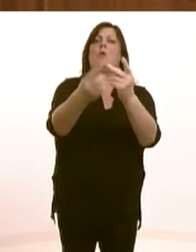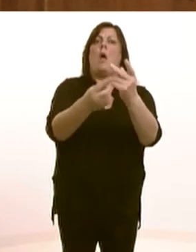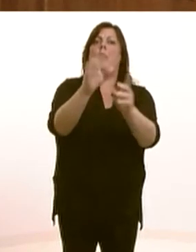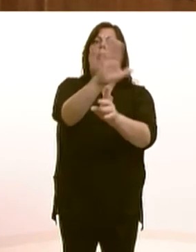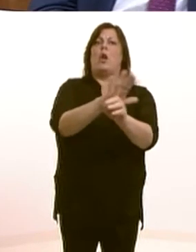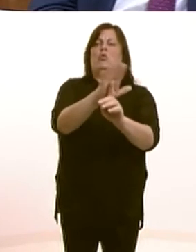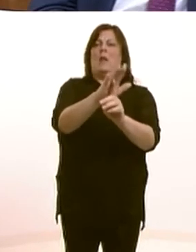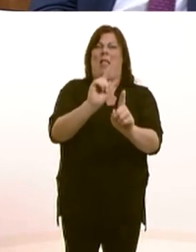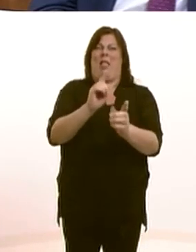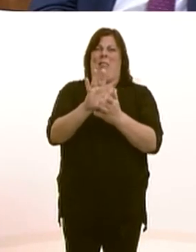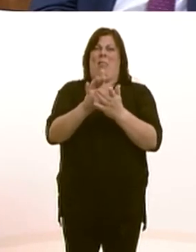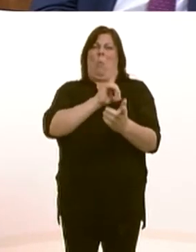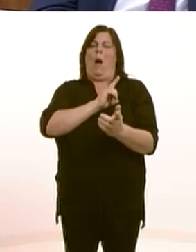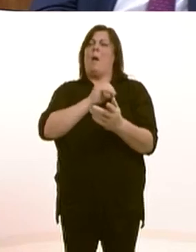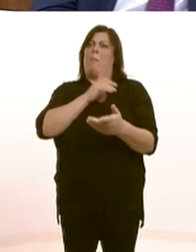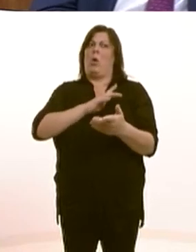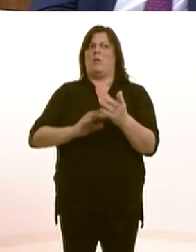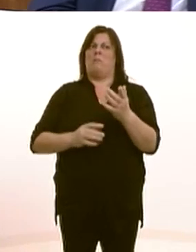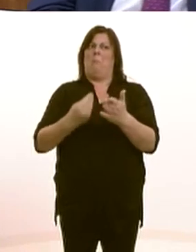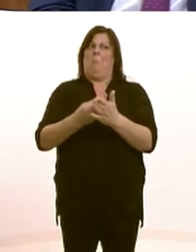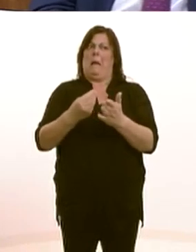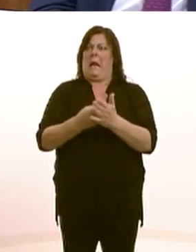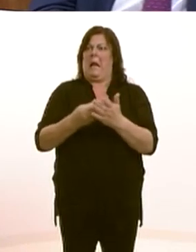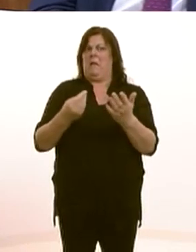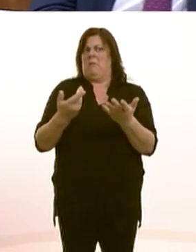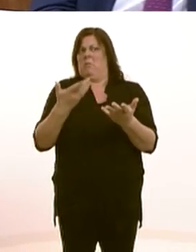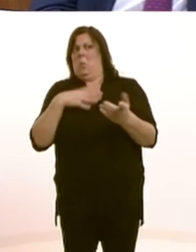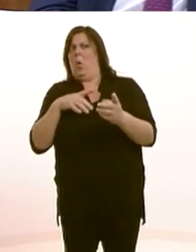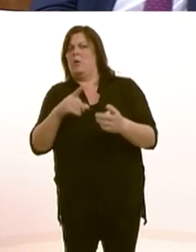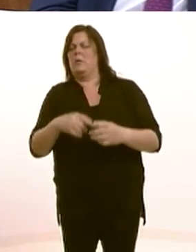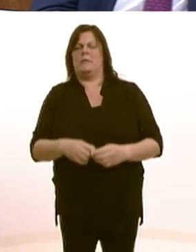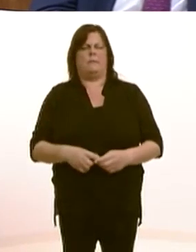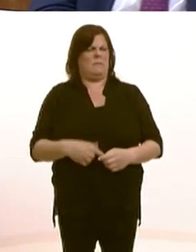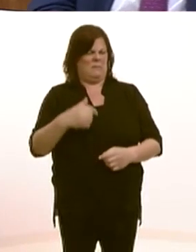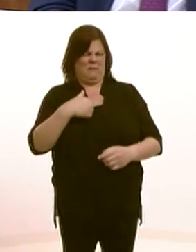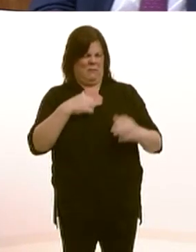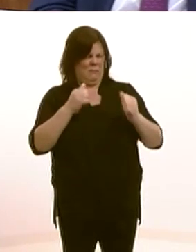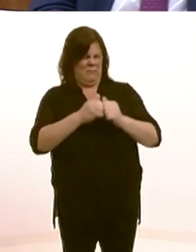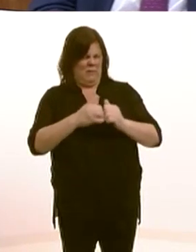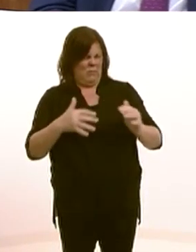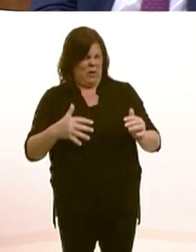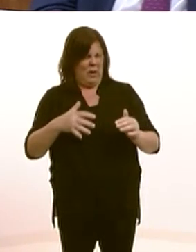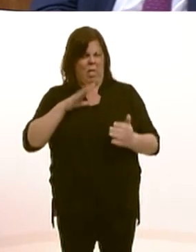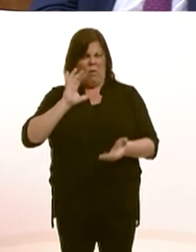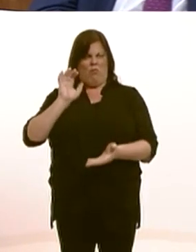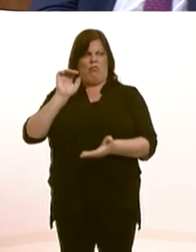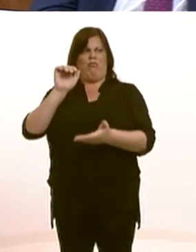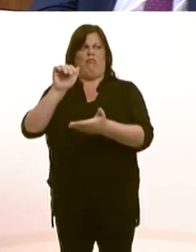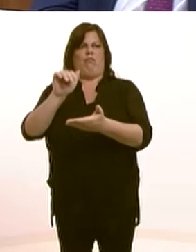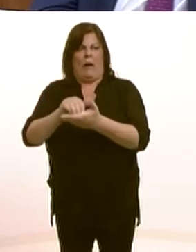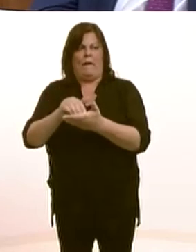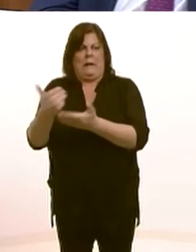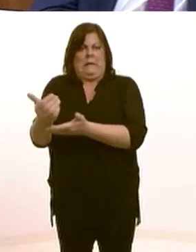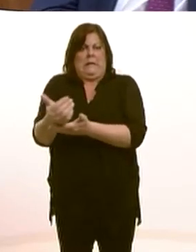Carwyn Jones: No, I donít agree with that at all. People will look to go to the first place they can get to as a place of safety.